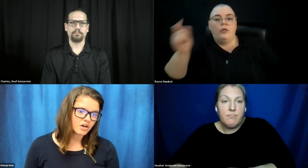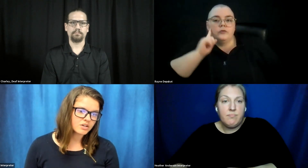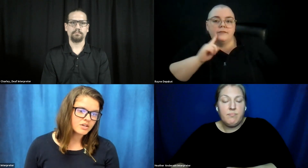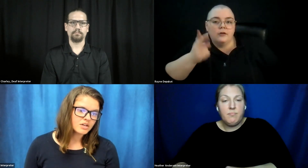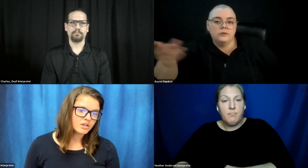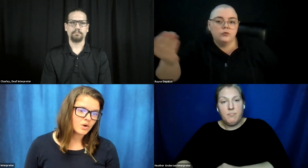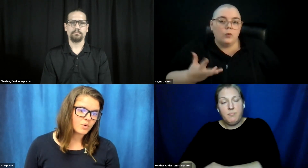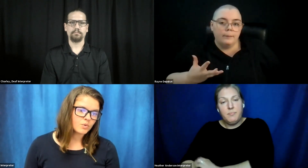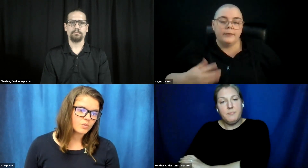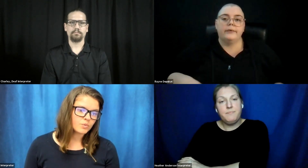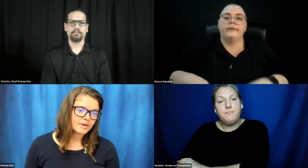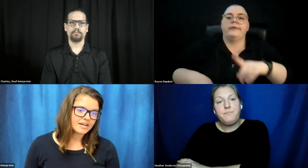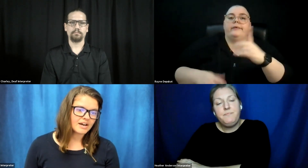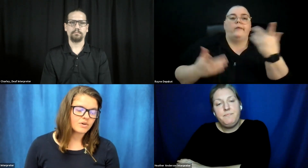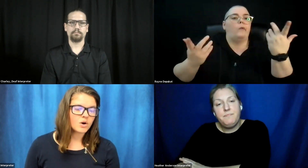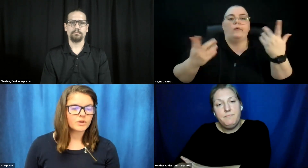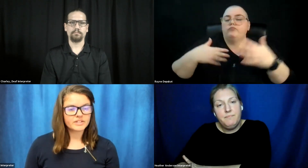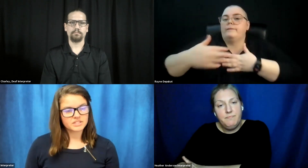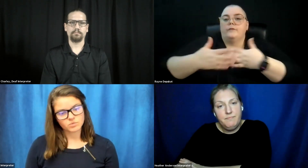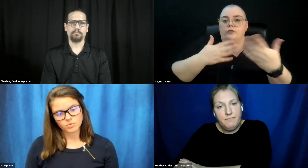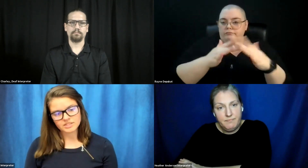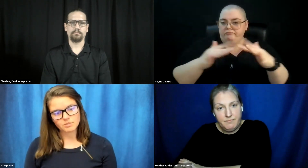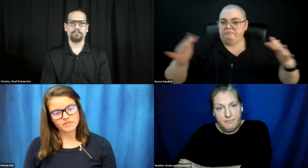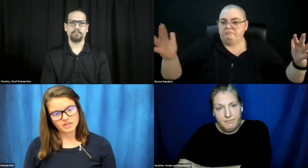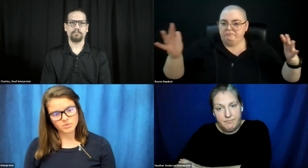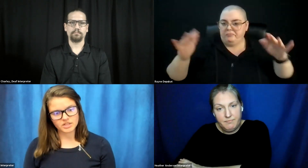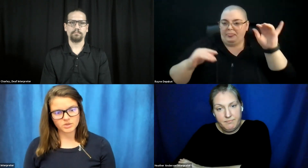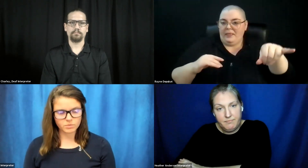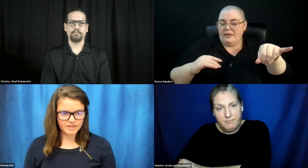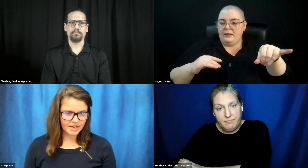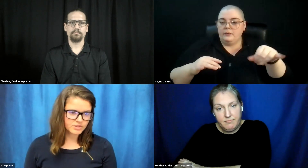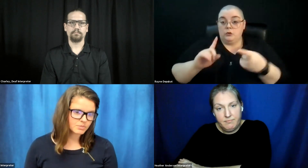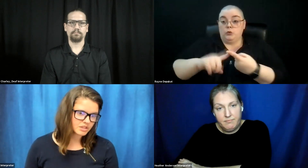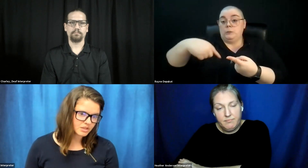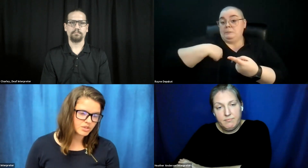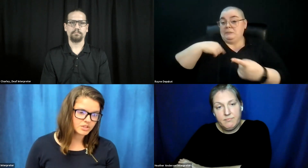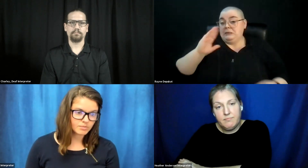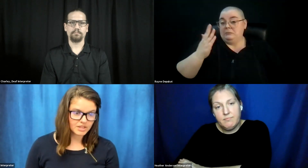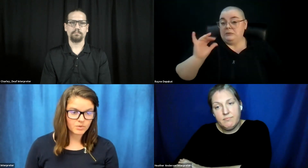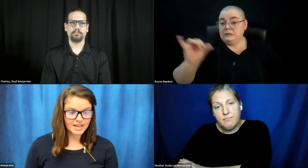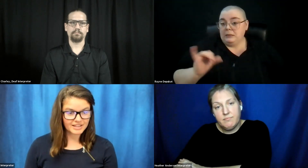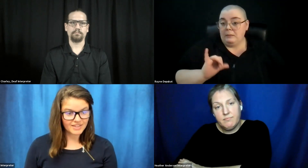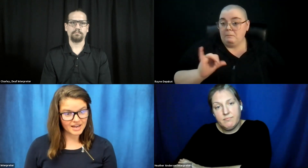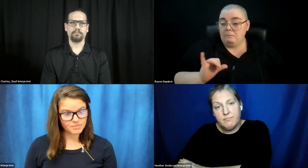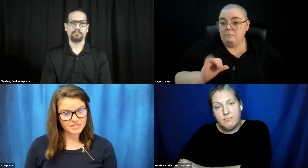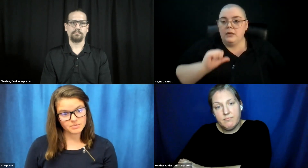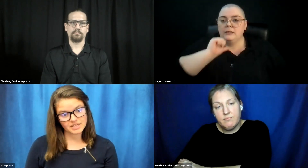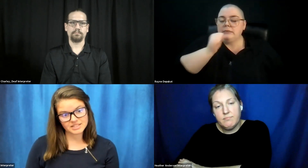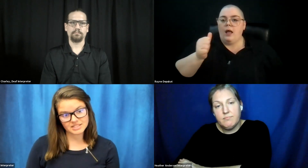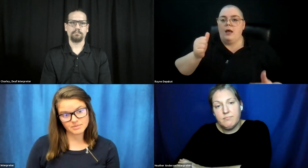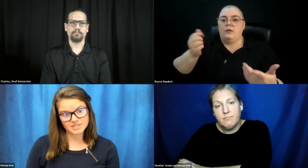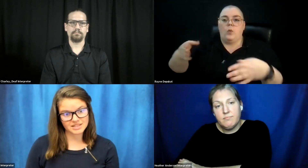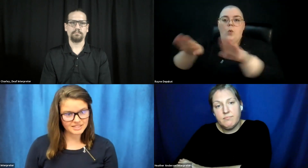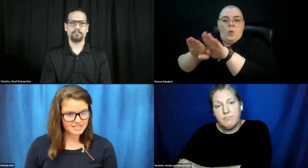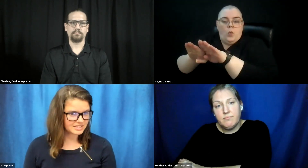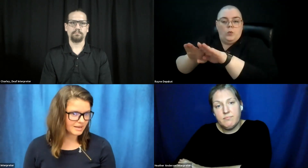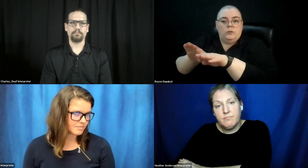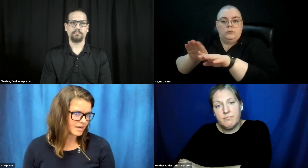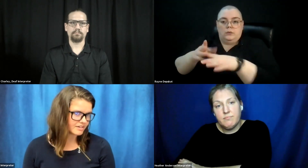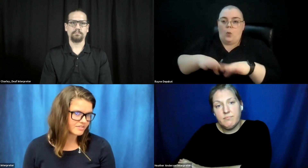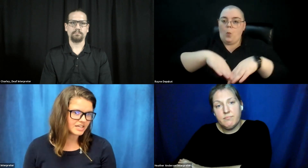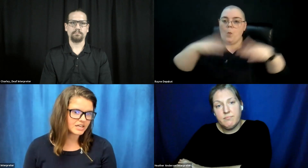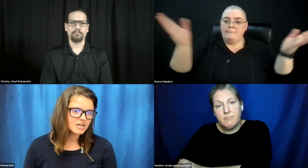You know, we might have oh well this was someone in the community told me that or someone in community told me that we're getting that but to me it seems that that's the same kind of thing.